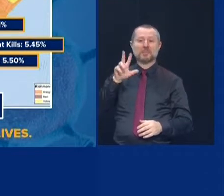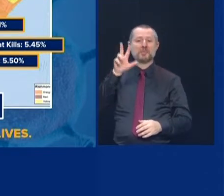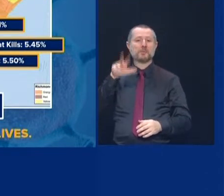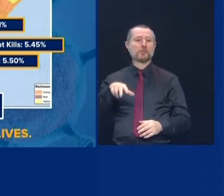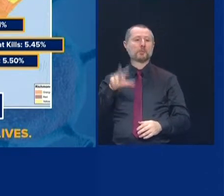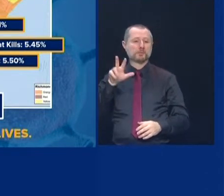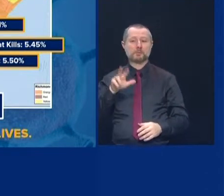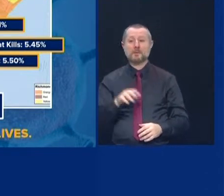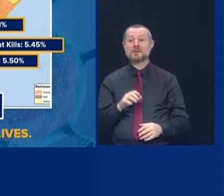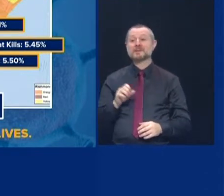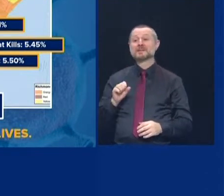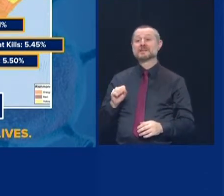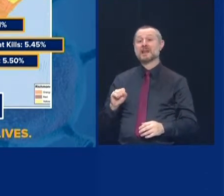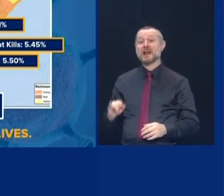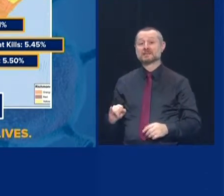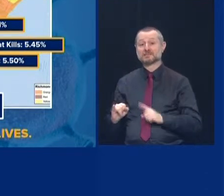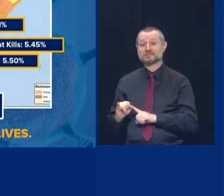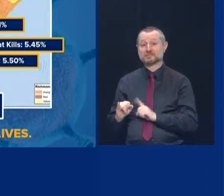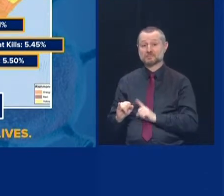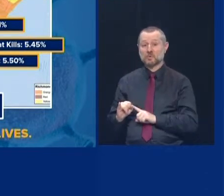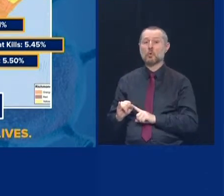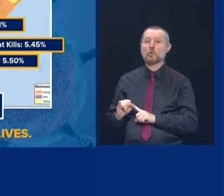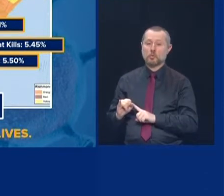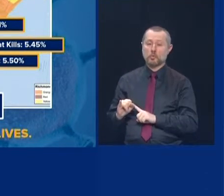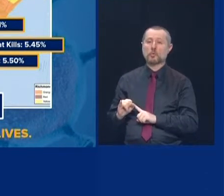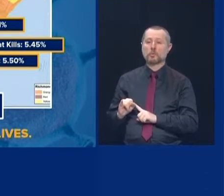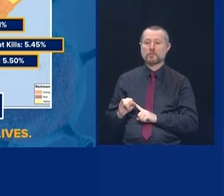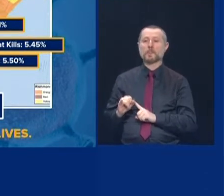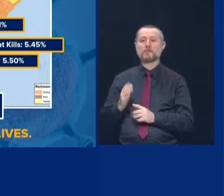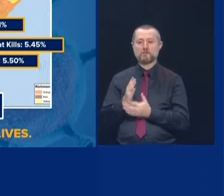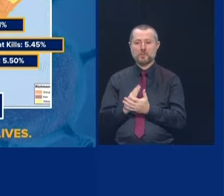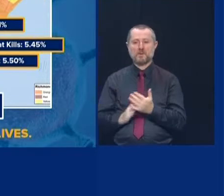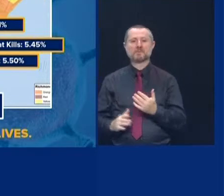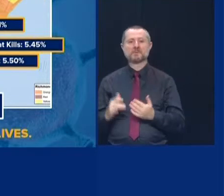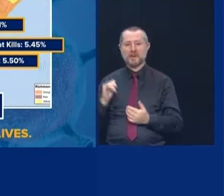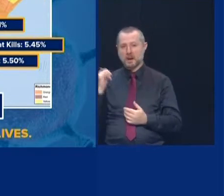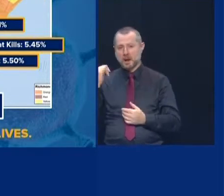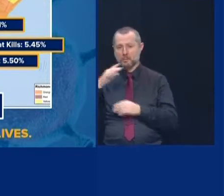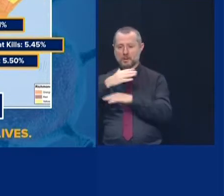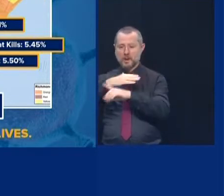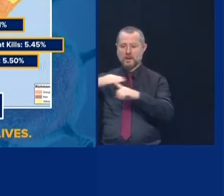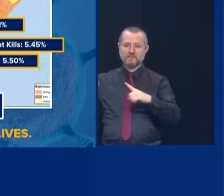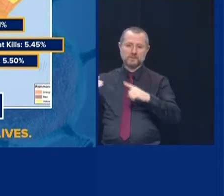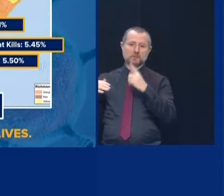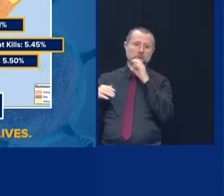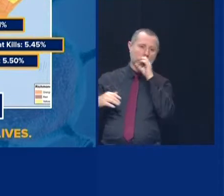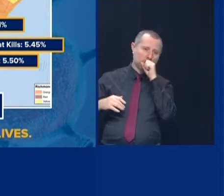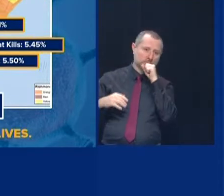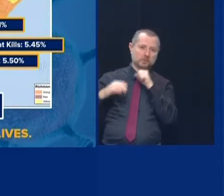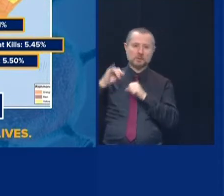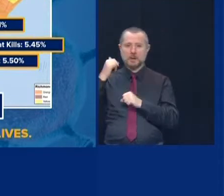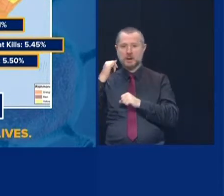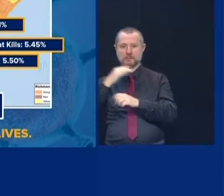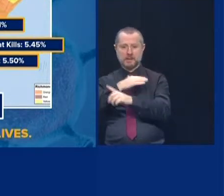ZONE. BASICALLY THE WASHINGTON HEIGHTS AREA IS 3.3.